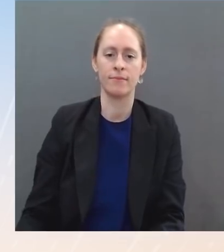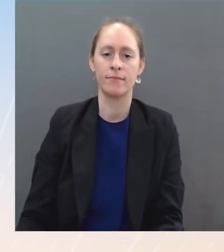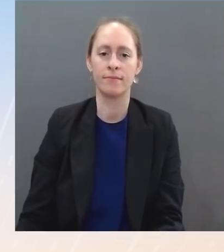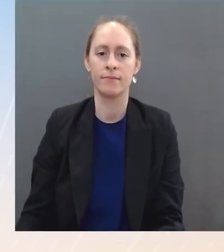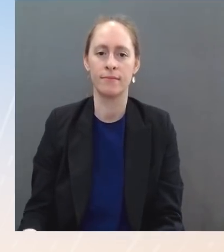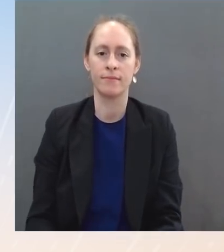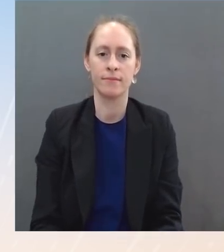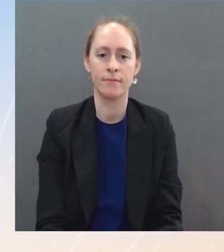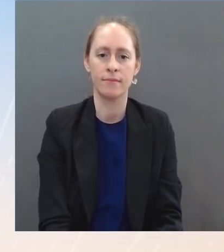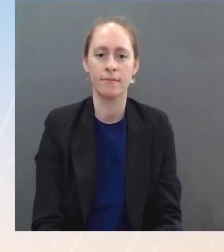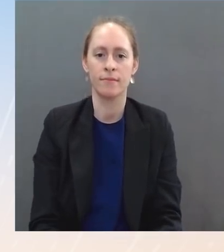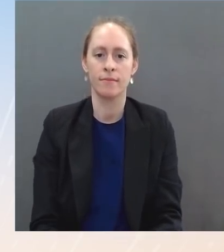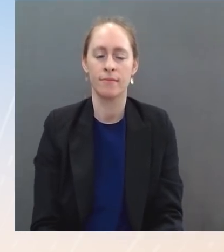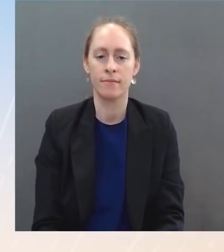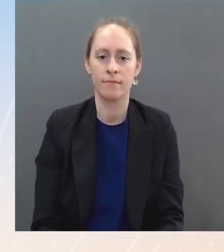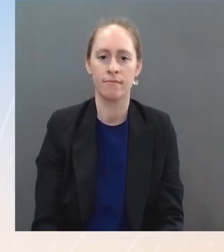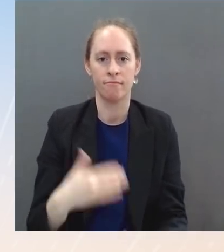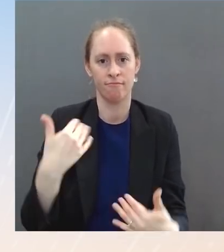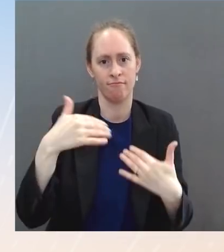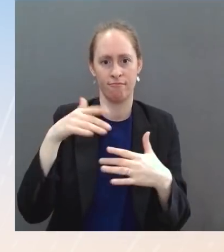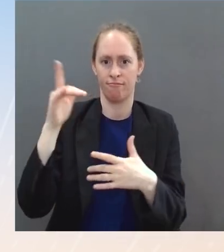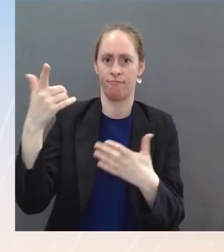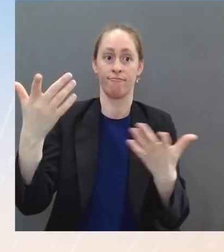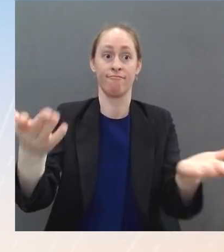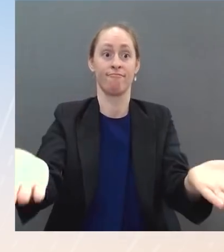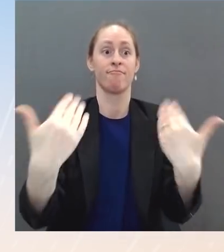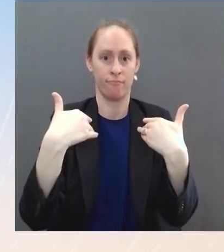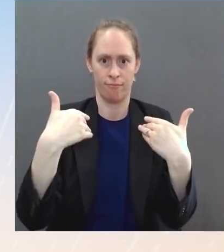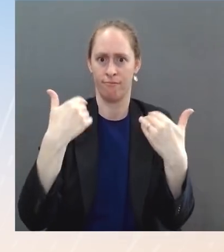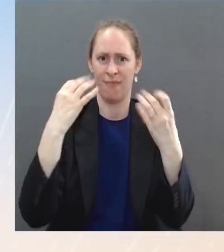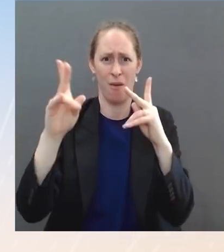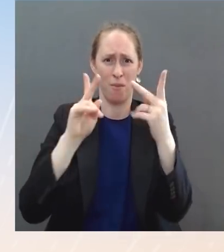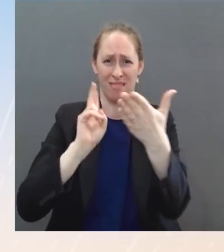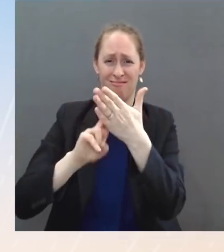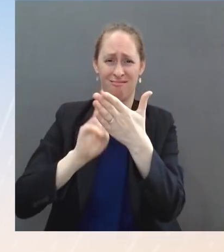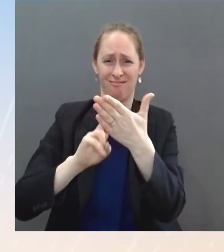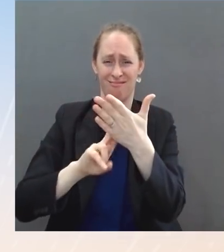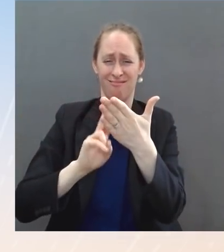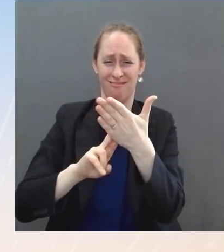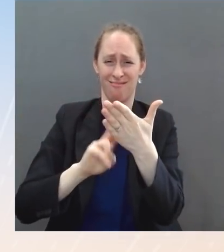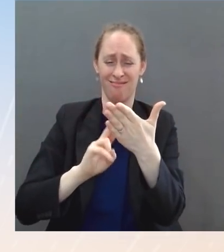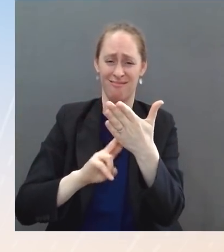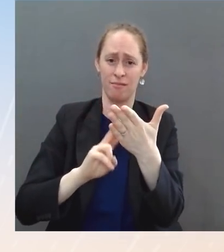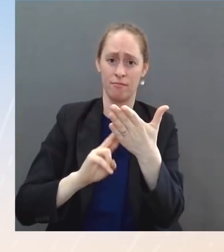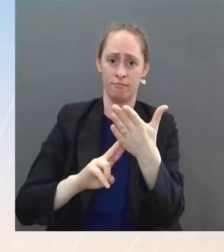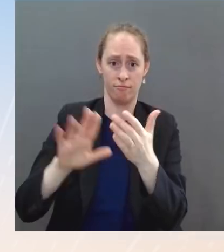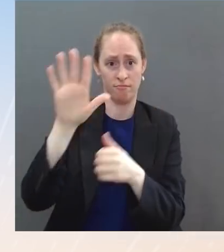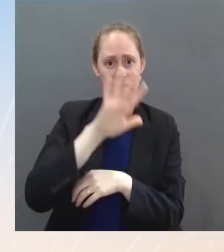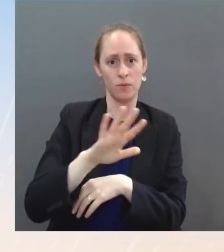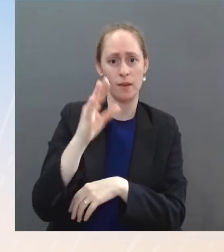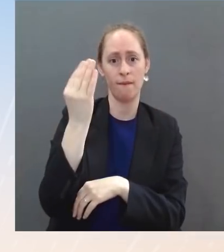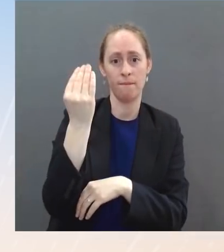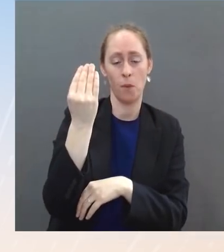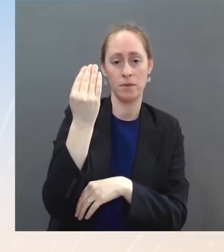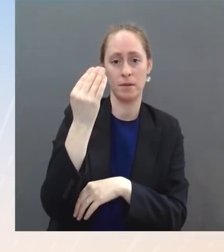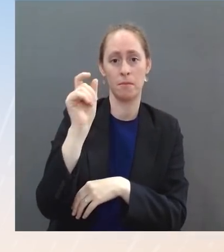with a historic 14.5 million Americans signing up for the -- for ACA coverage and another million people